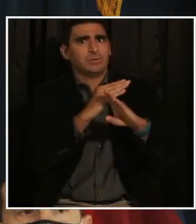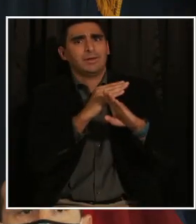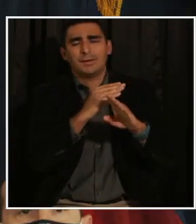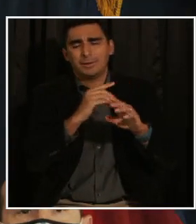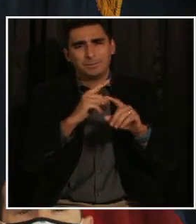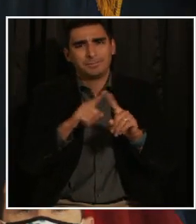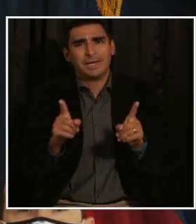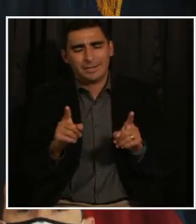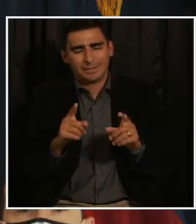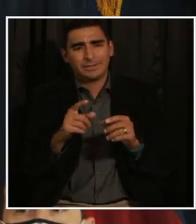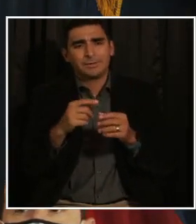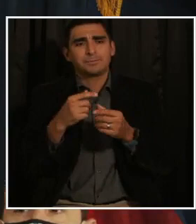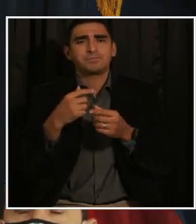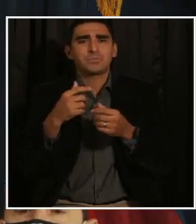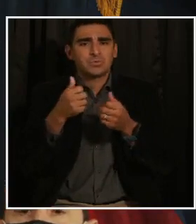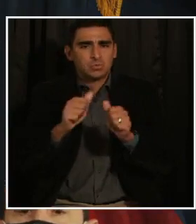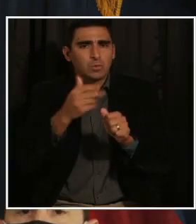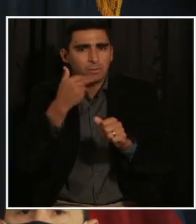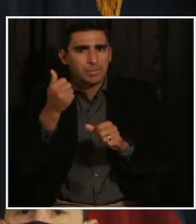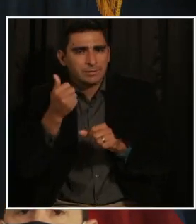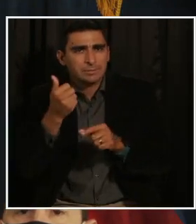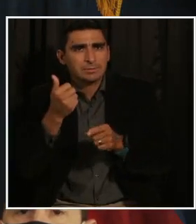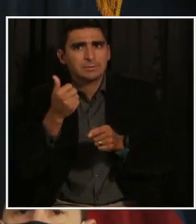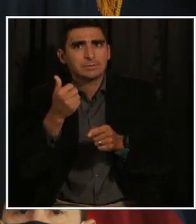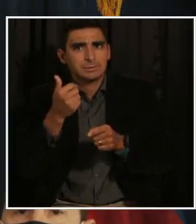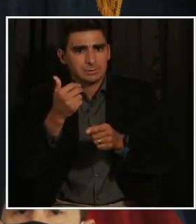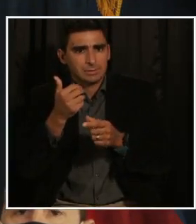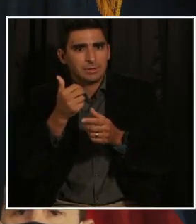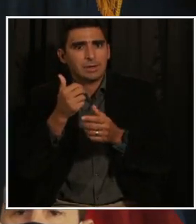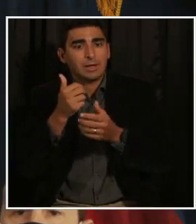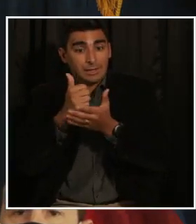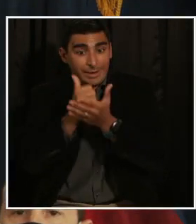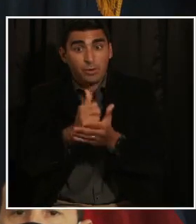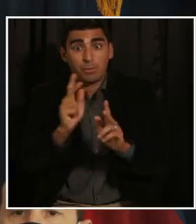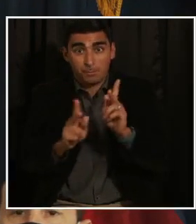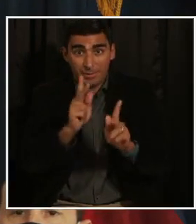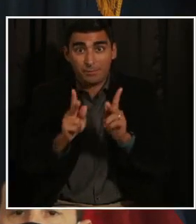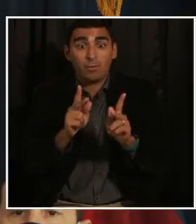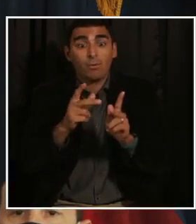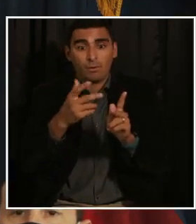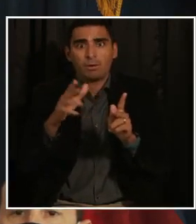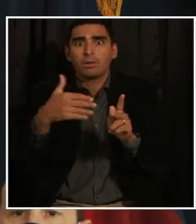and help treat people who have to be there and have a health crisis it's another to treat people